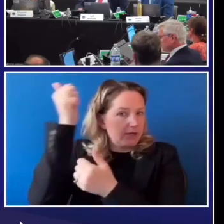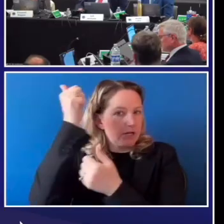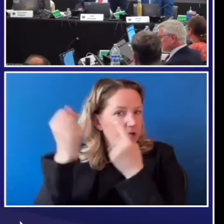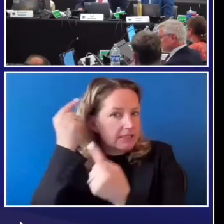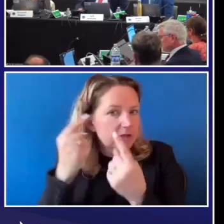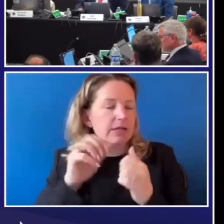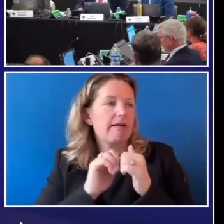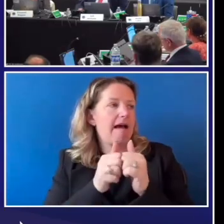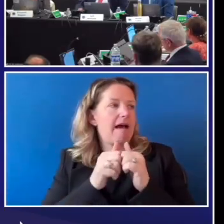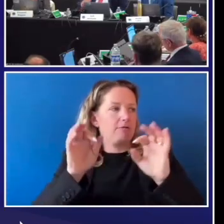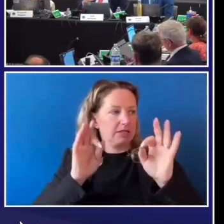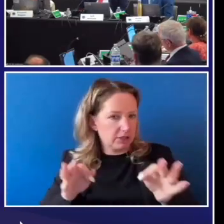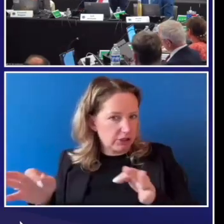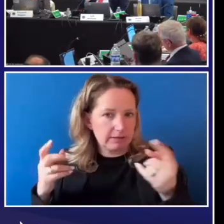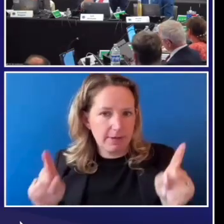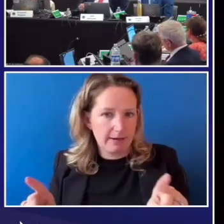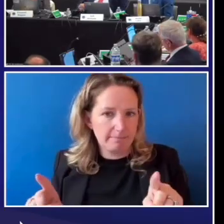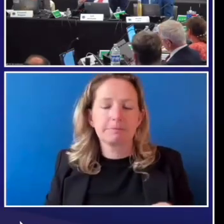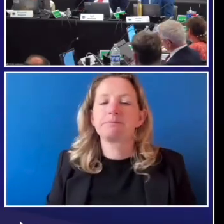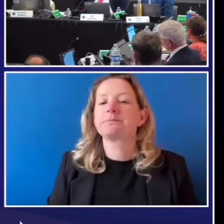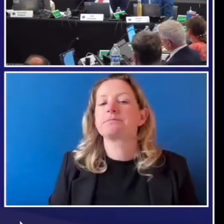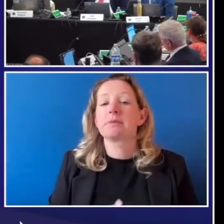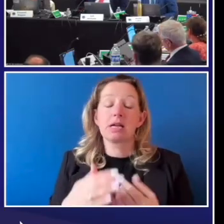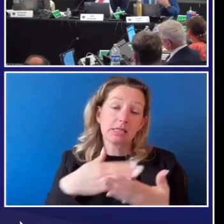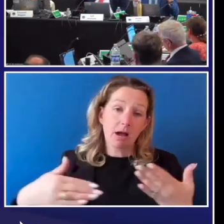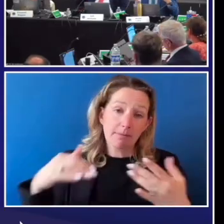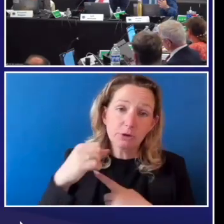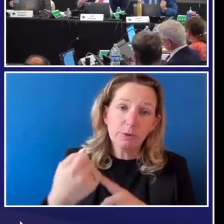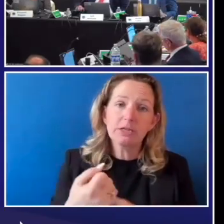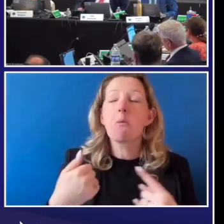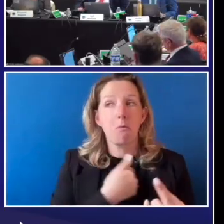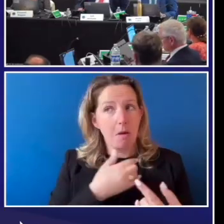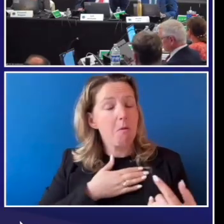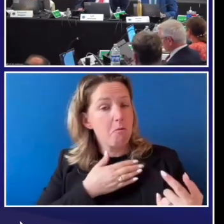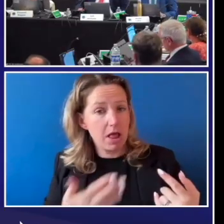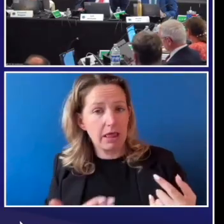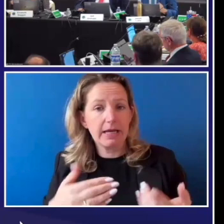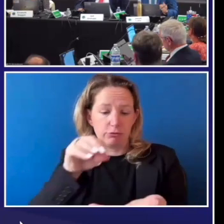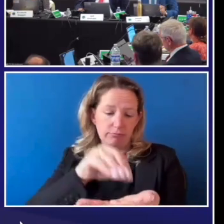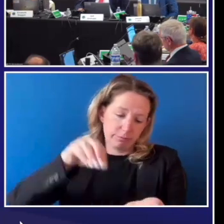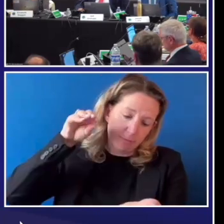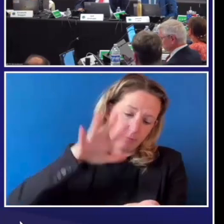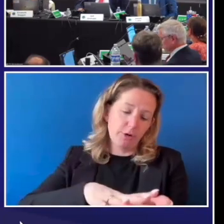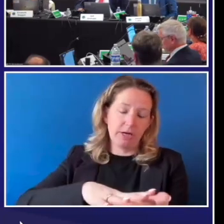So in some cases, you know, we are willing to, you know, put these things in the regs and be very clear about how this works.